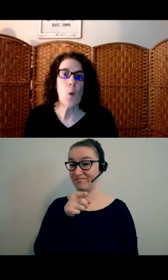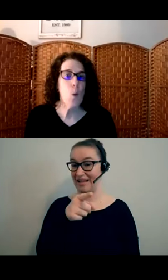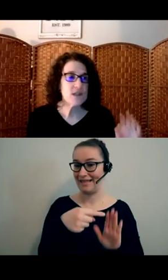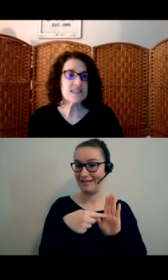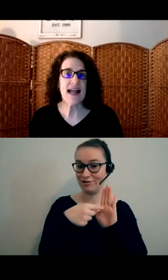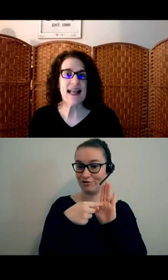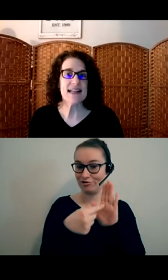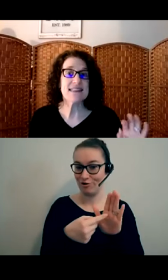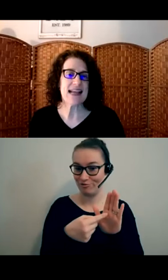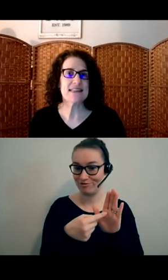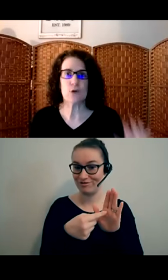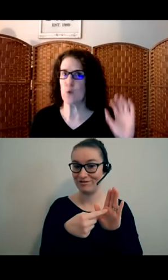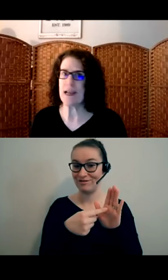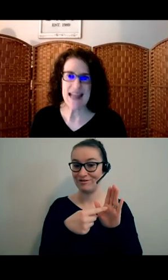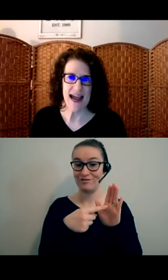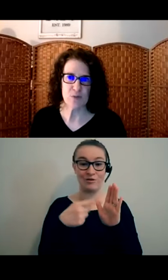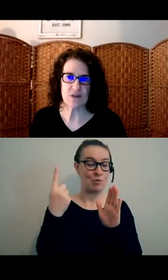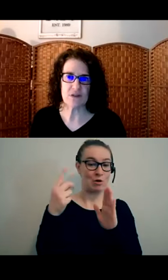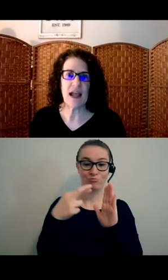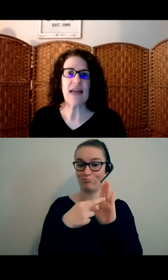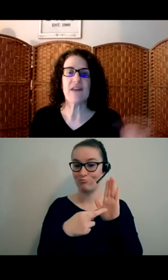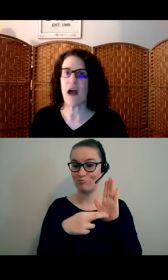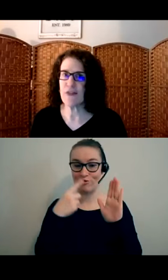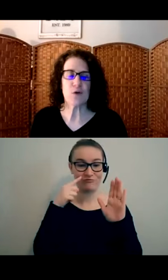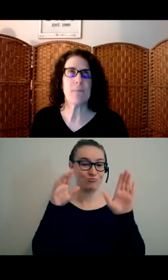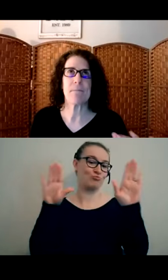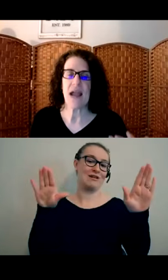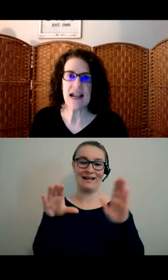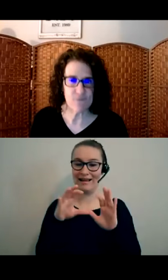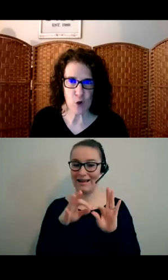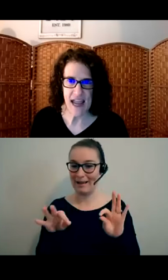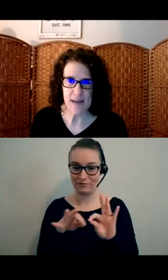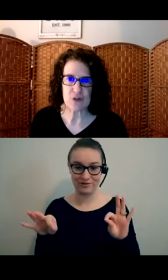One side contains great captions, and the other, painful captions.